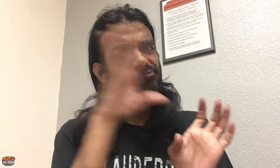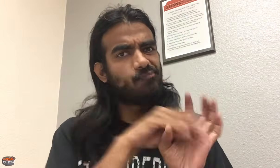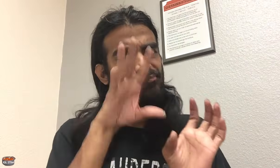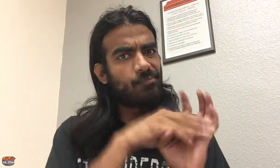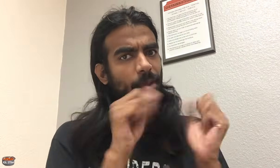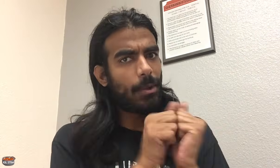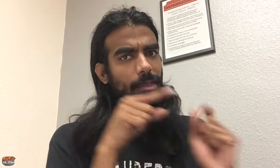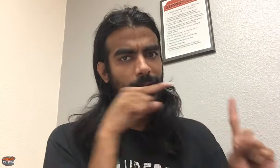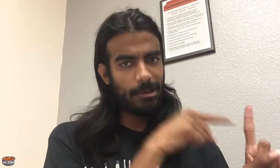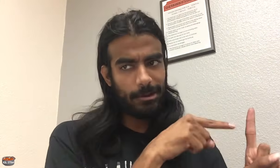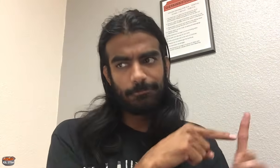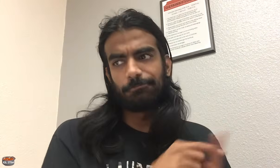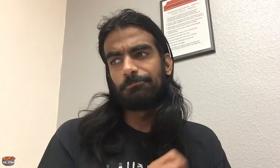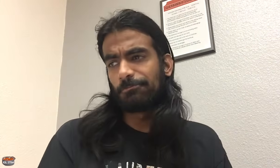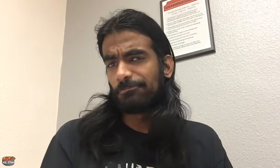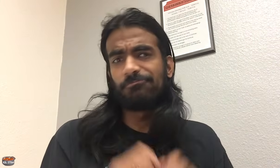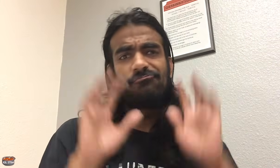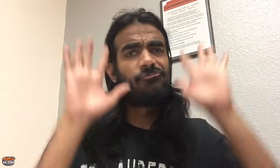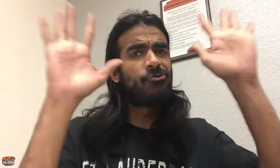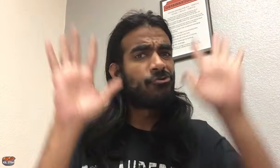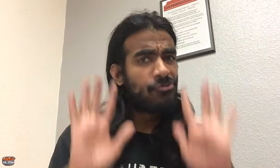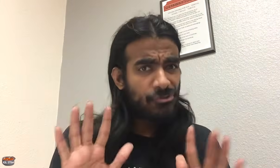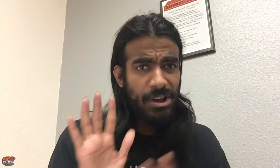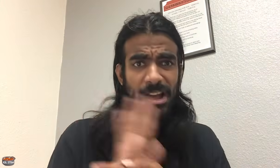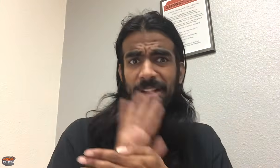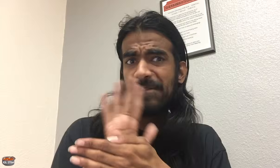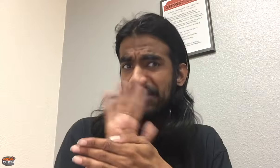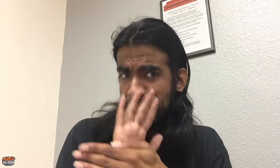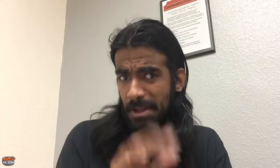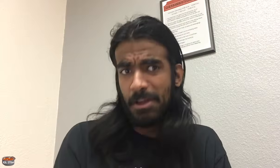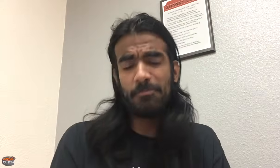He was and artist and an actor who was invovled with Chaplin.